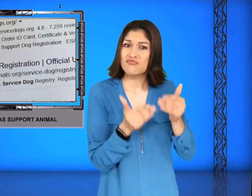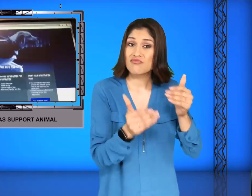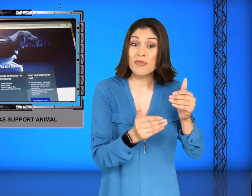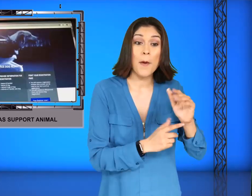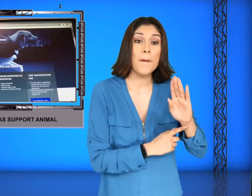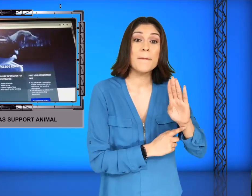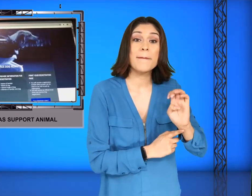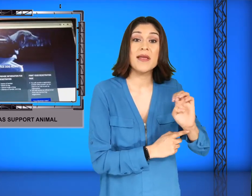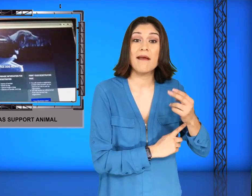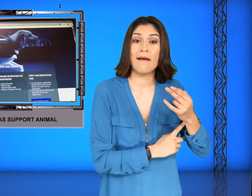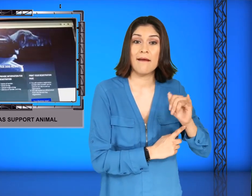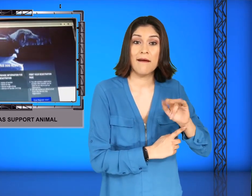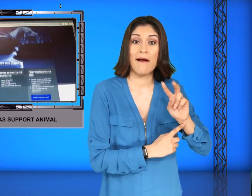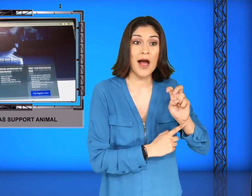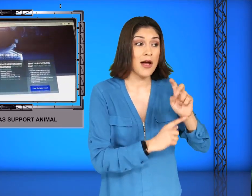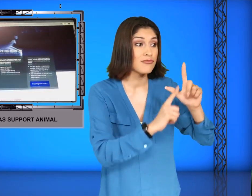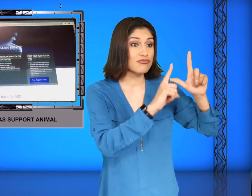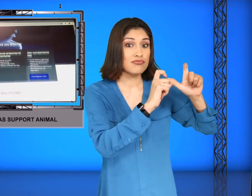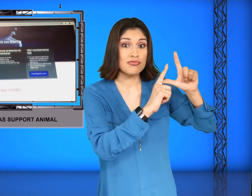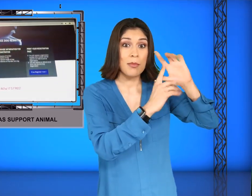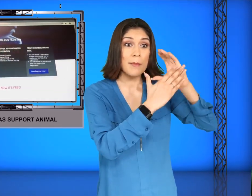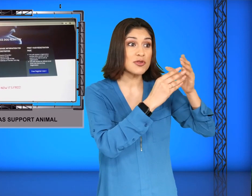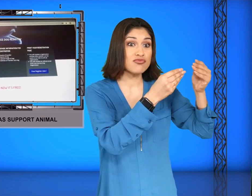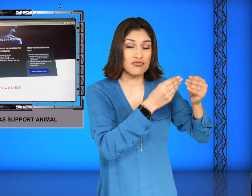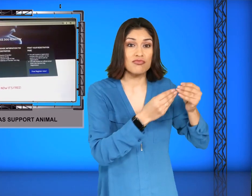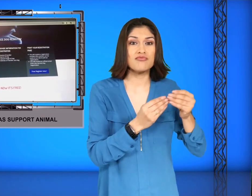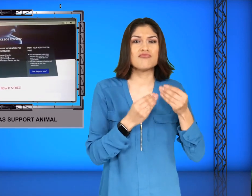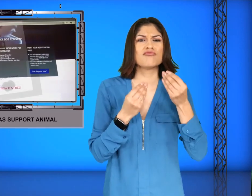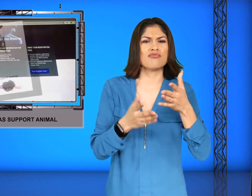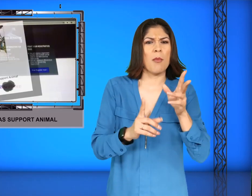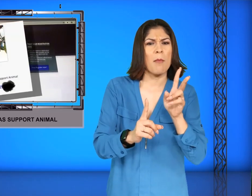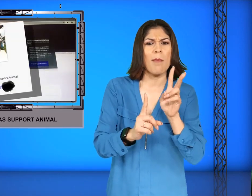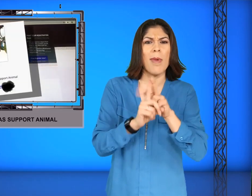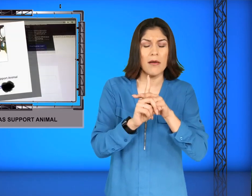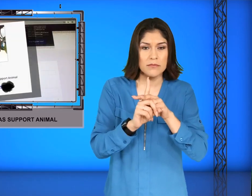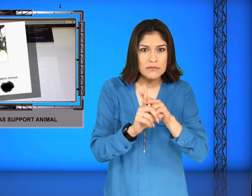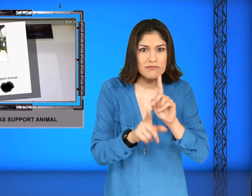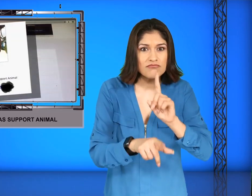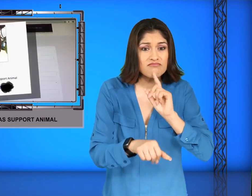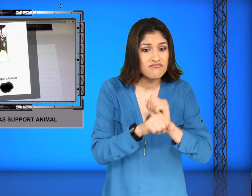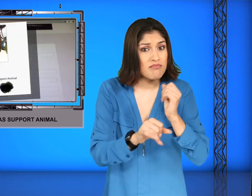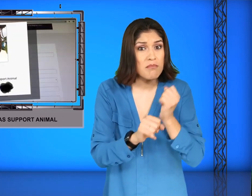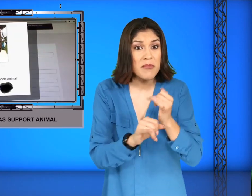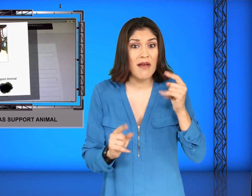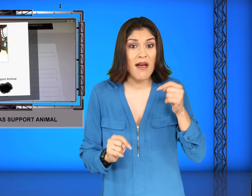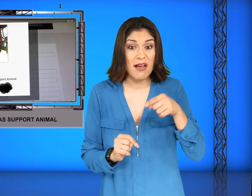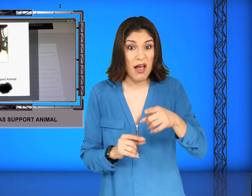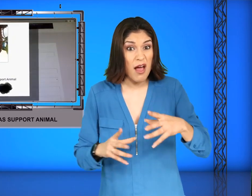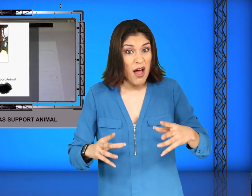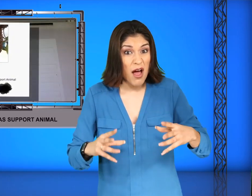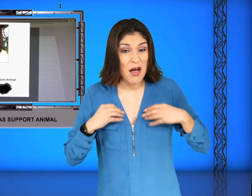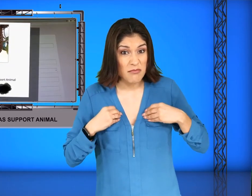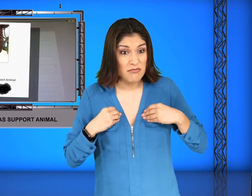and successfully registered a picture of a